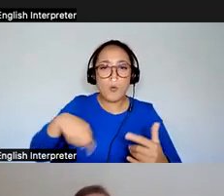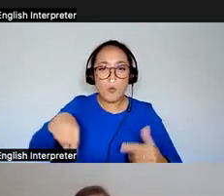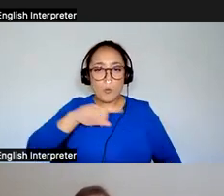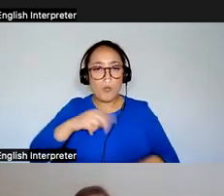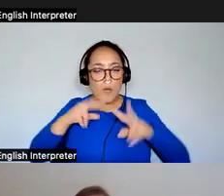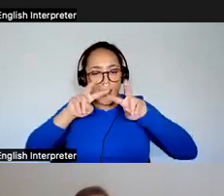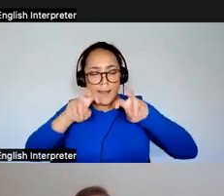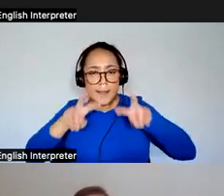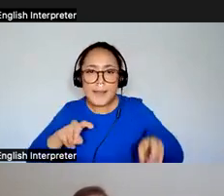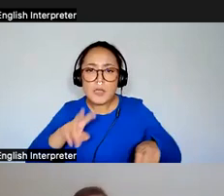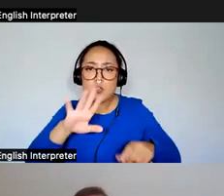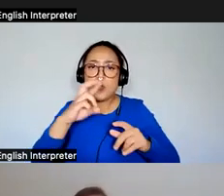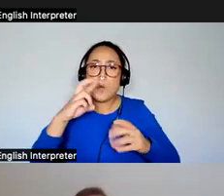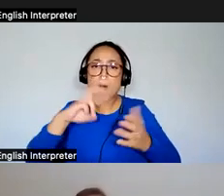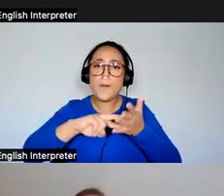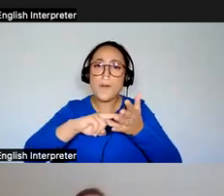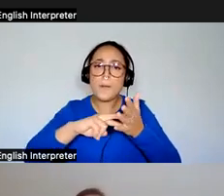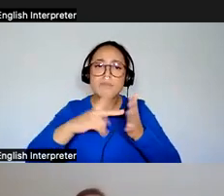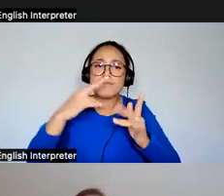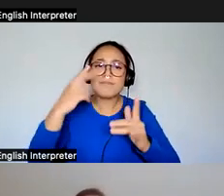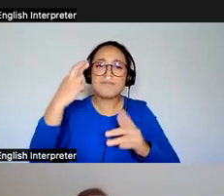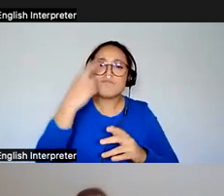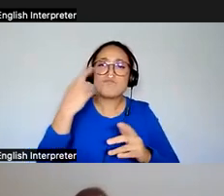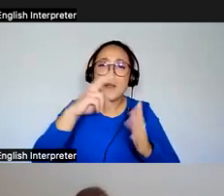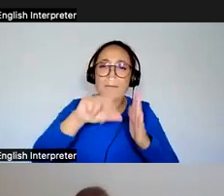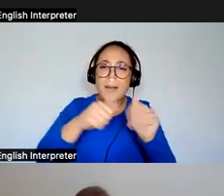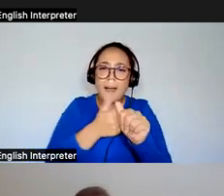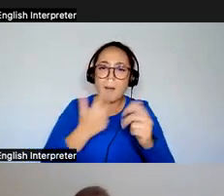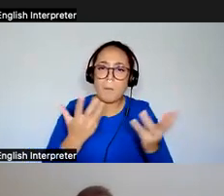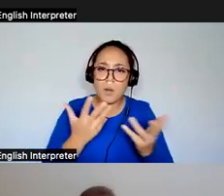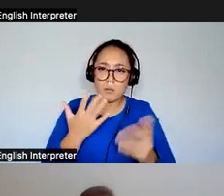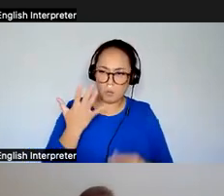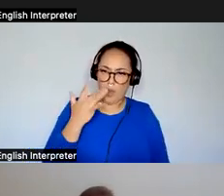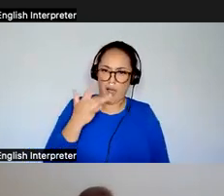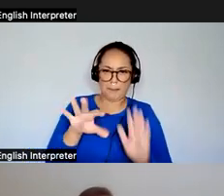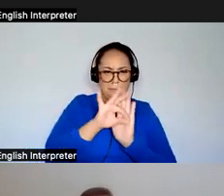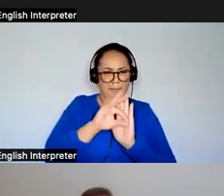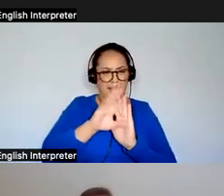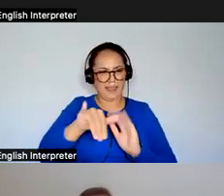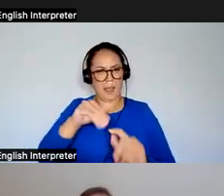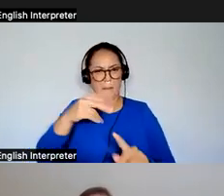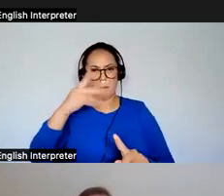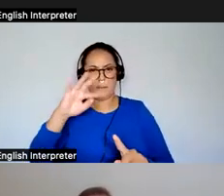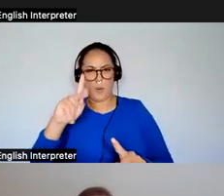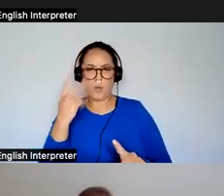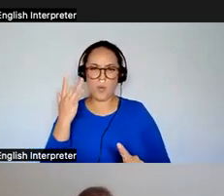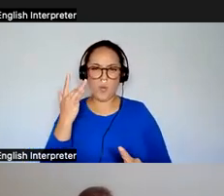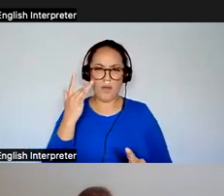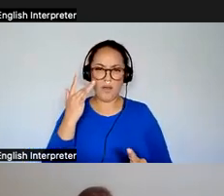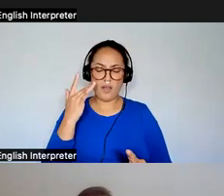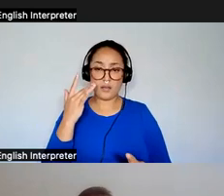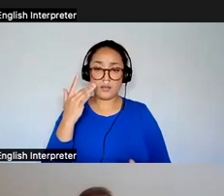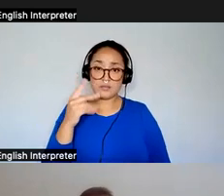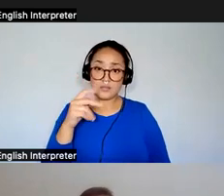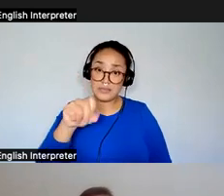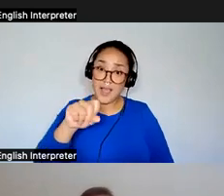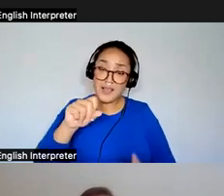the park, right, because, you know, it's something that can be very exciting, but it's also a challenge.